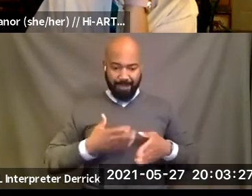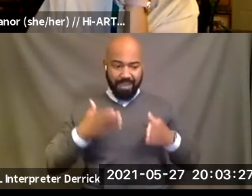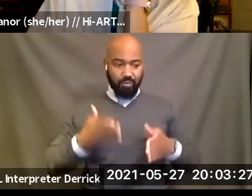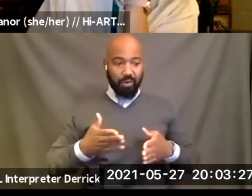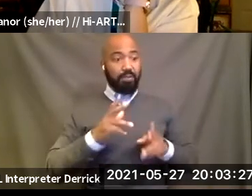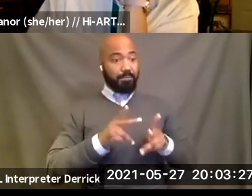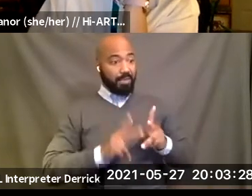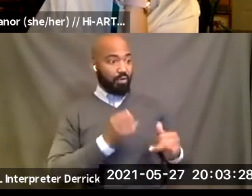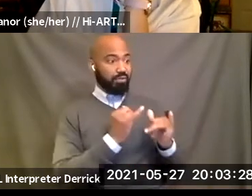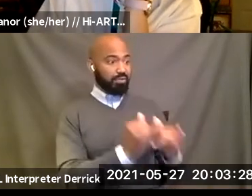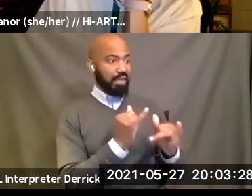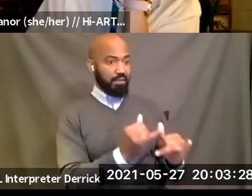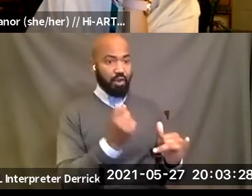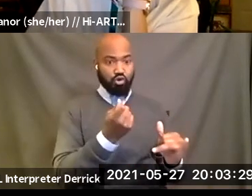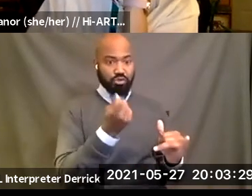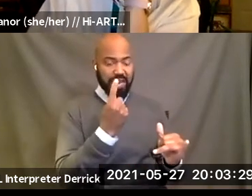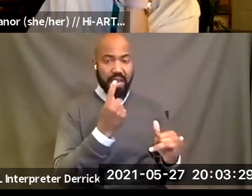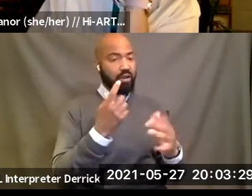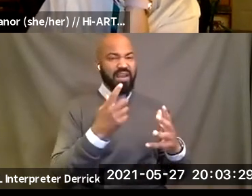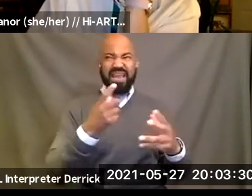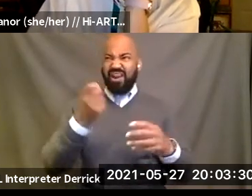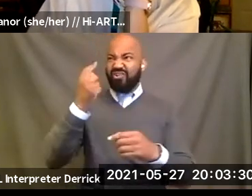x (they/themme): Sure i'll say my experience.